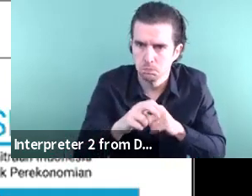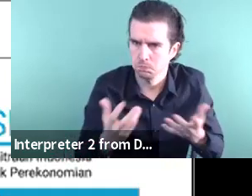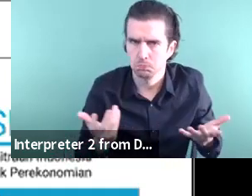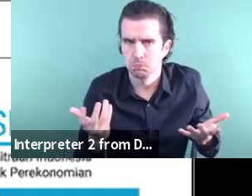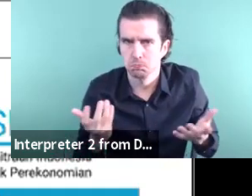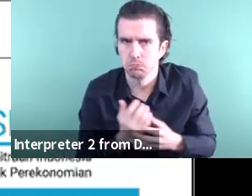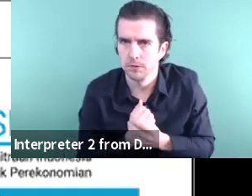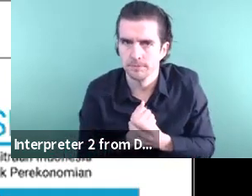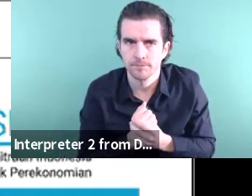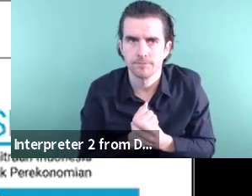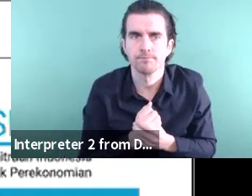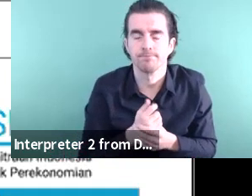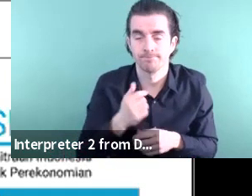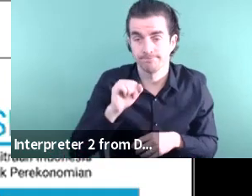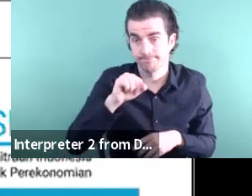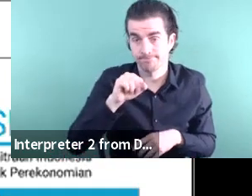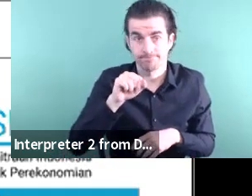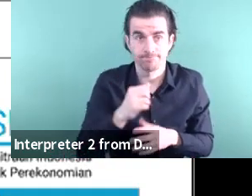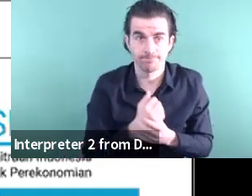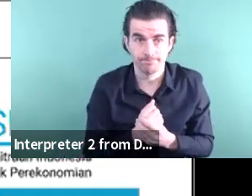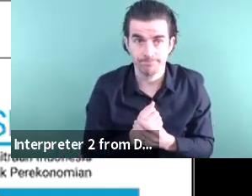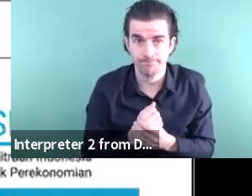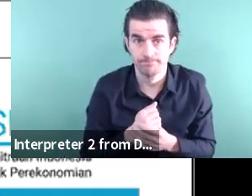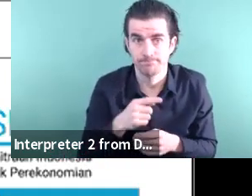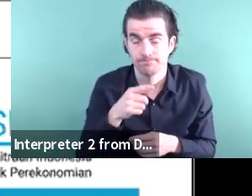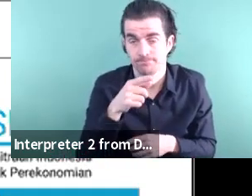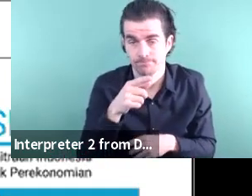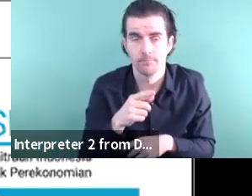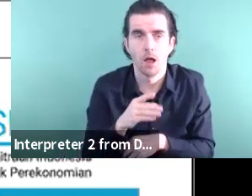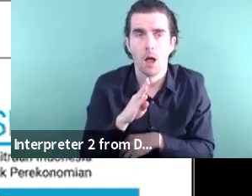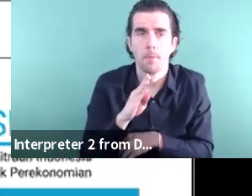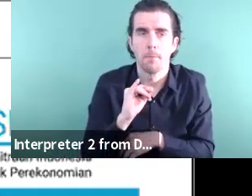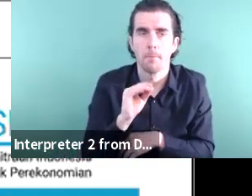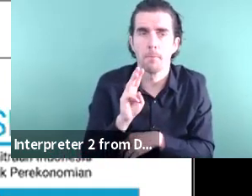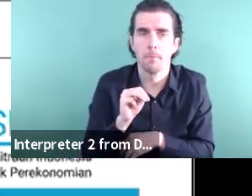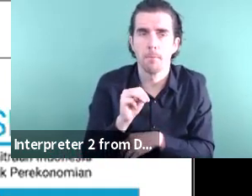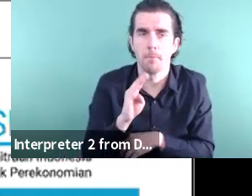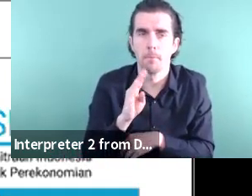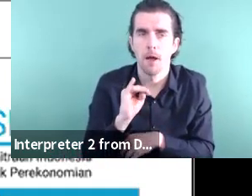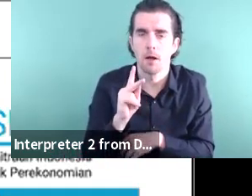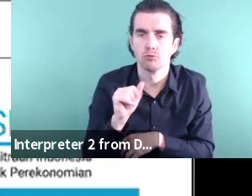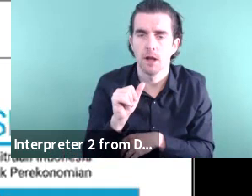who registered and hence very few people who are benefitting at this point,